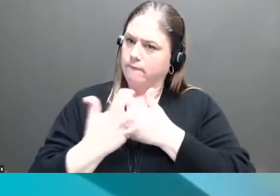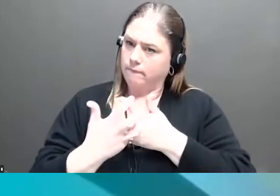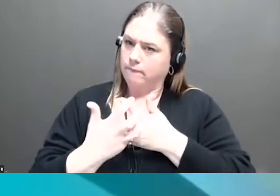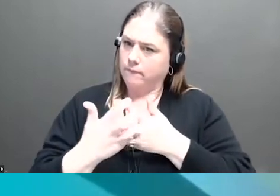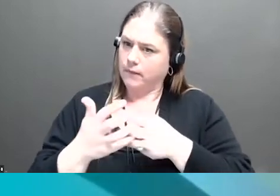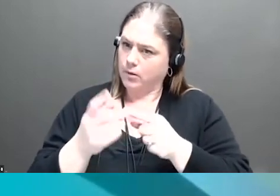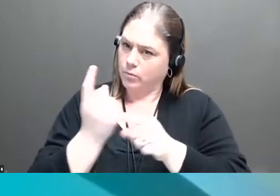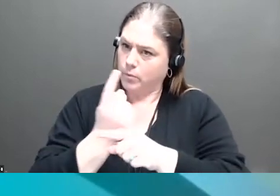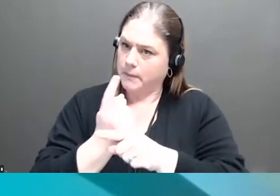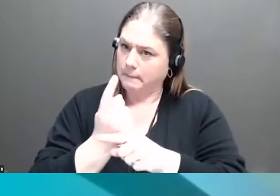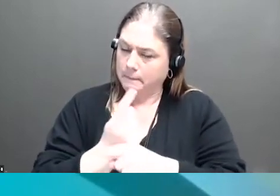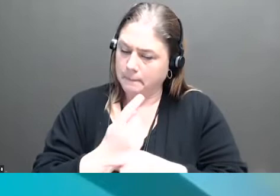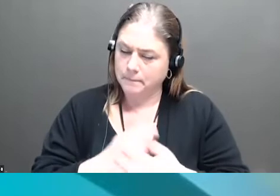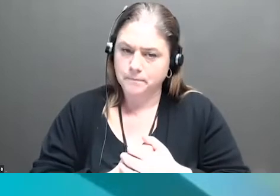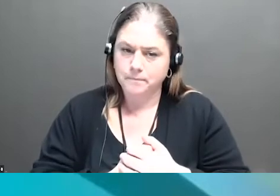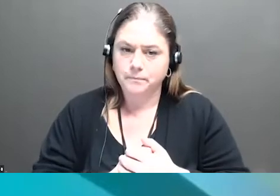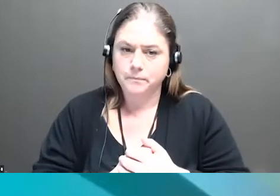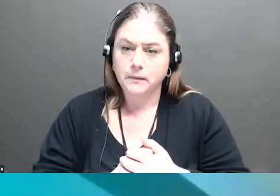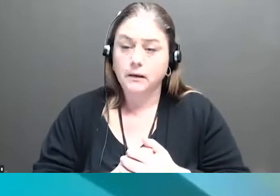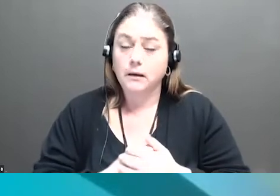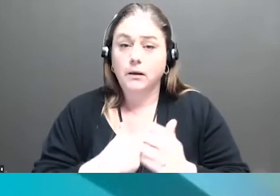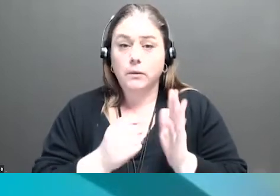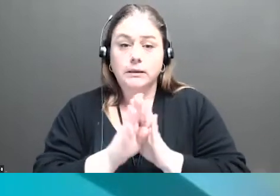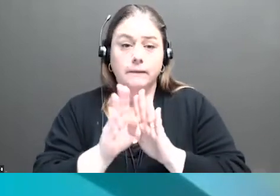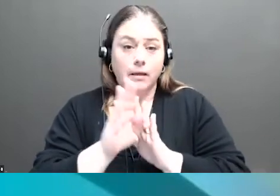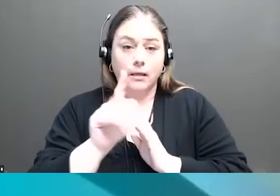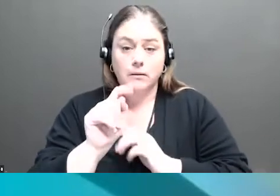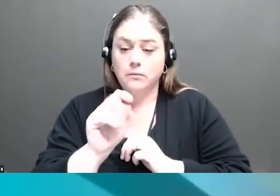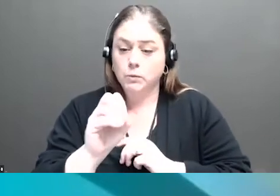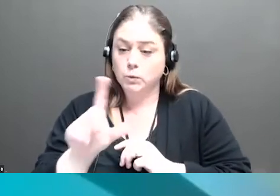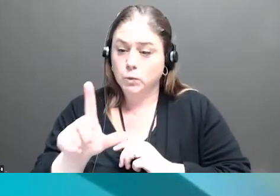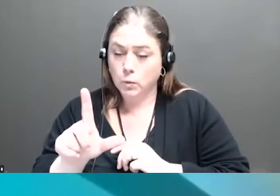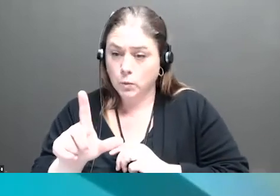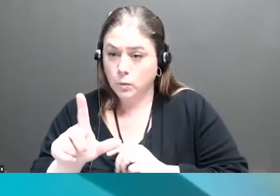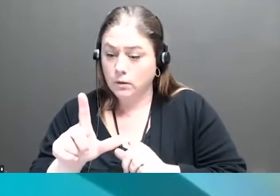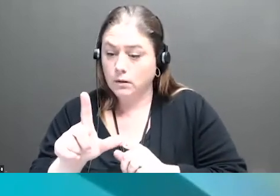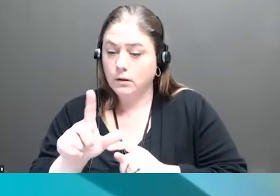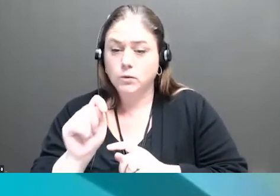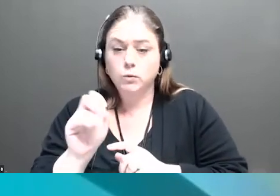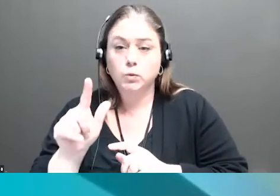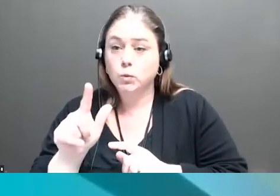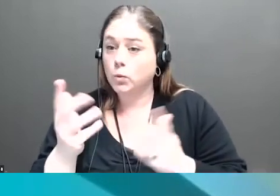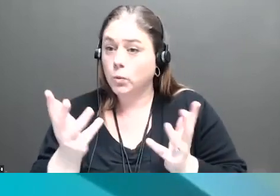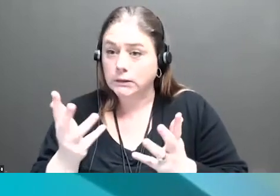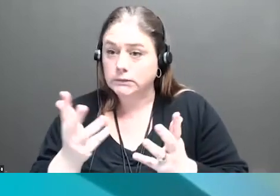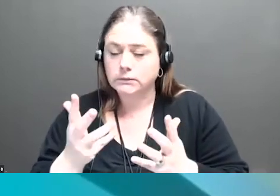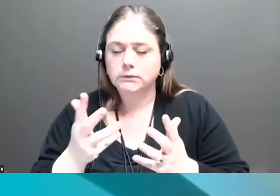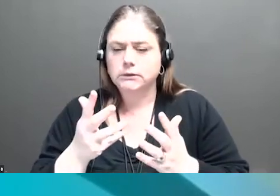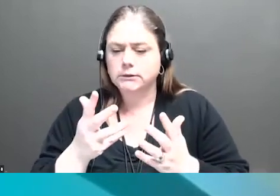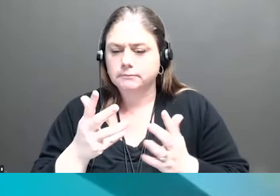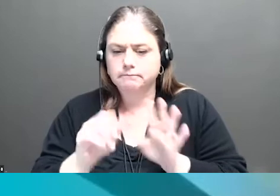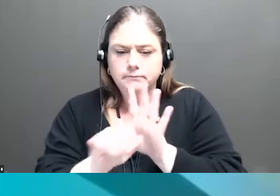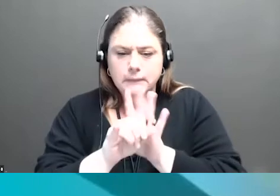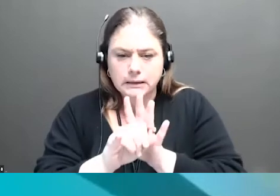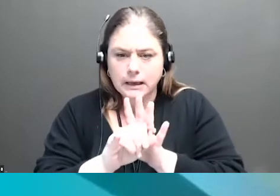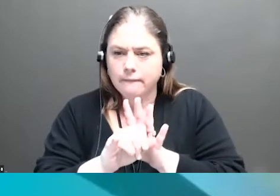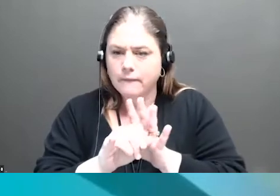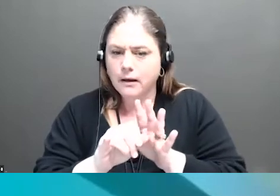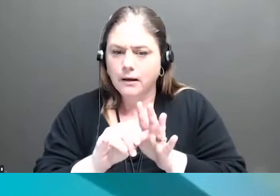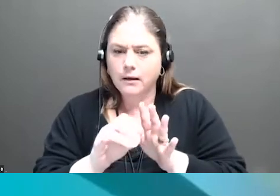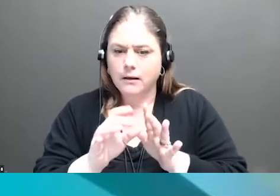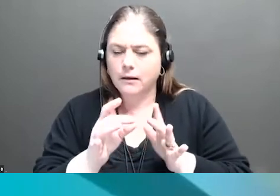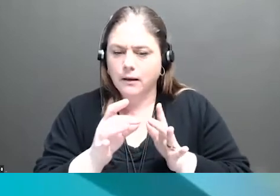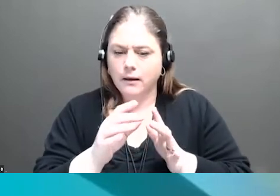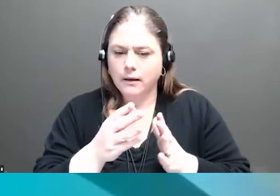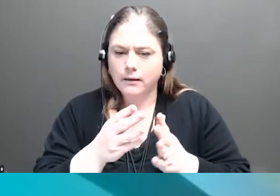tool that would track whether the rights of the job seeker and the responsibility of the